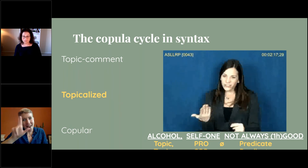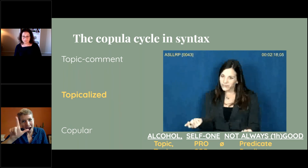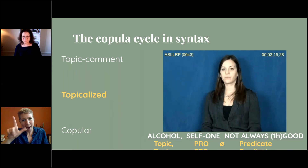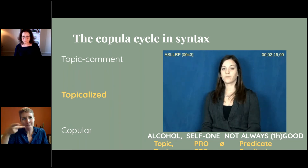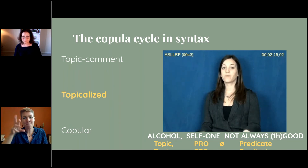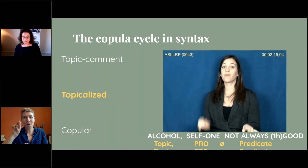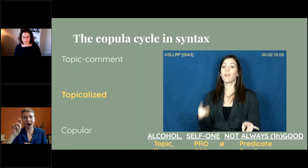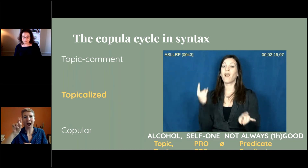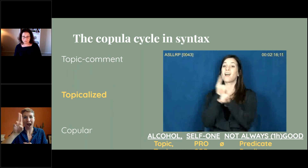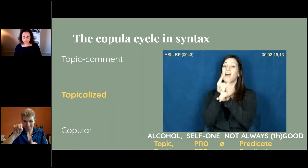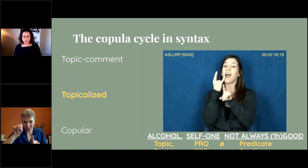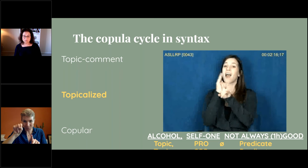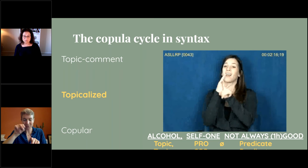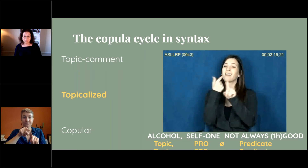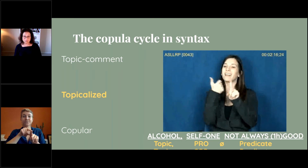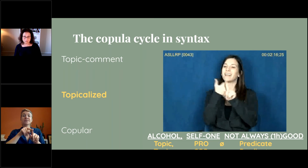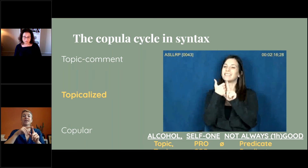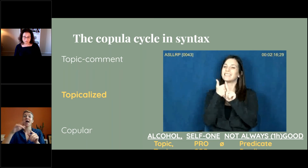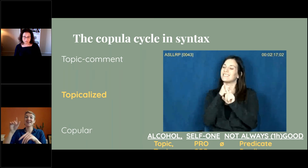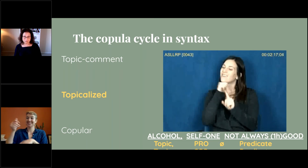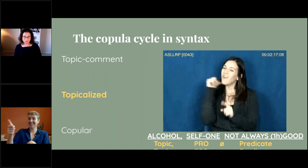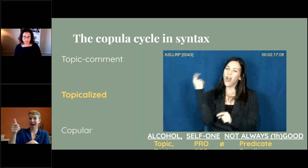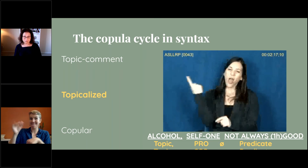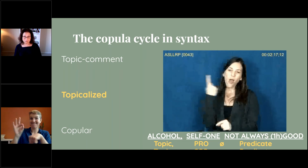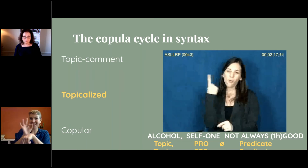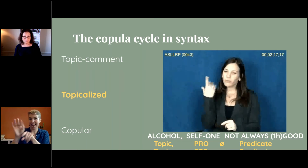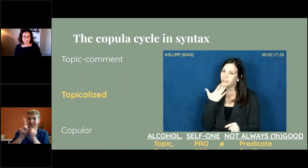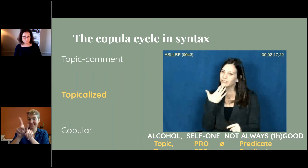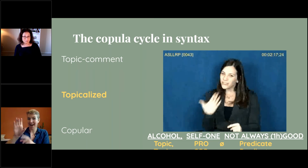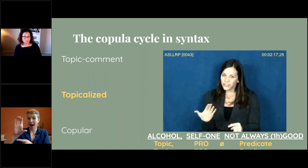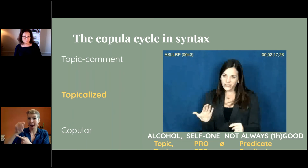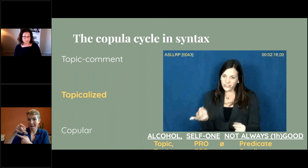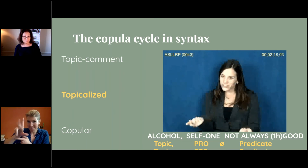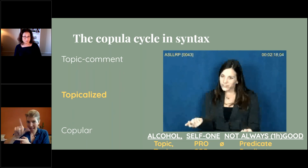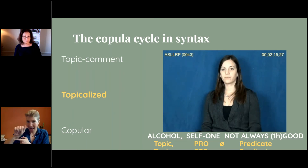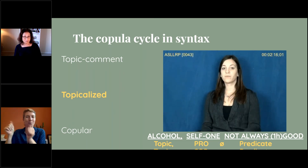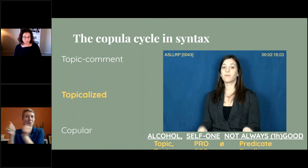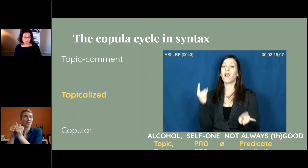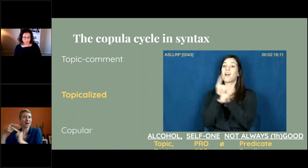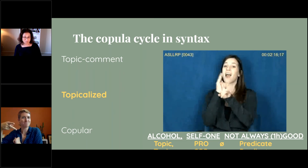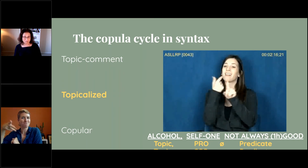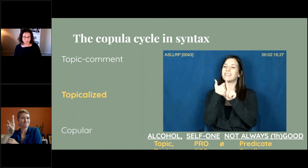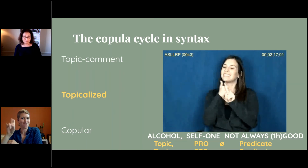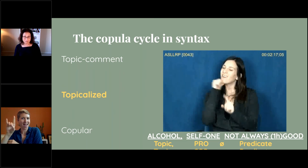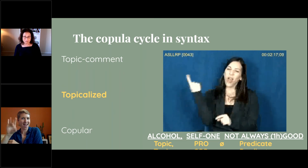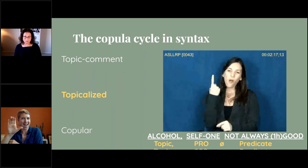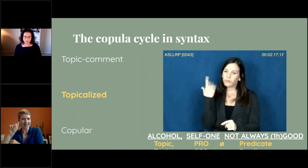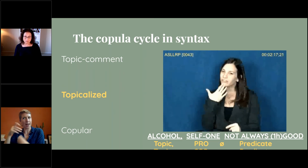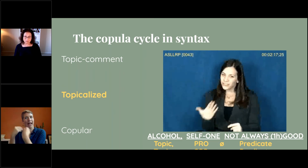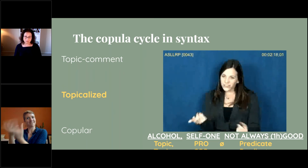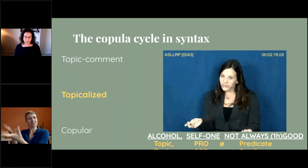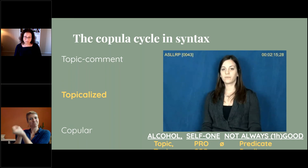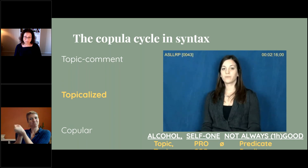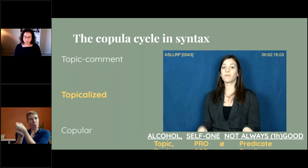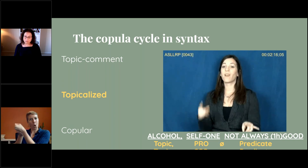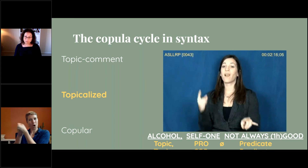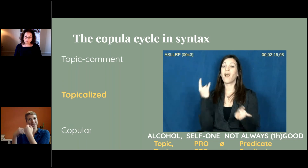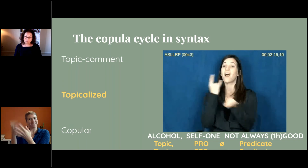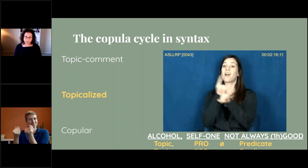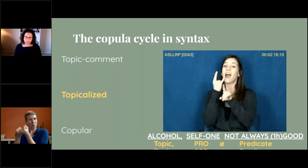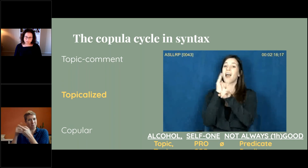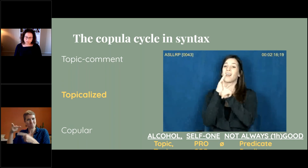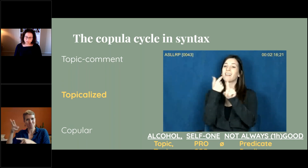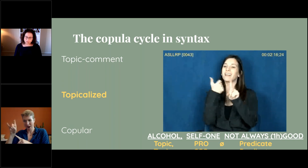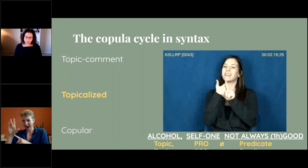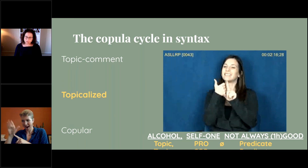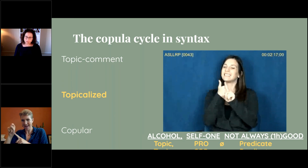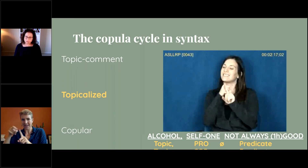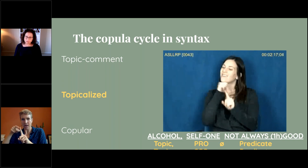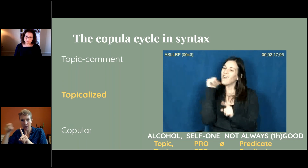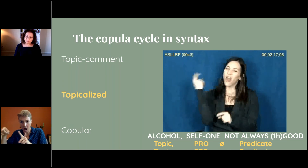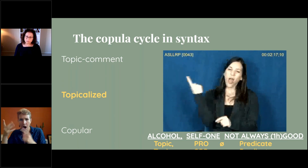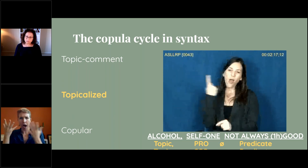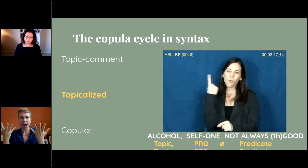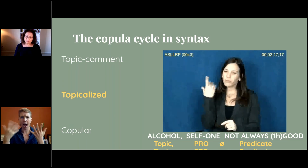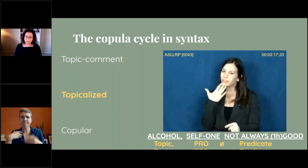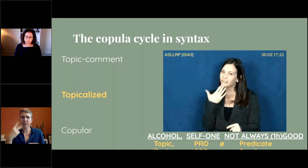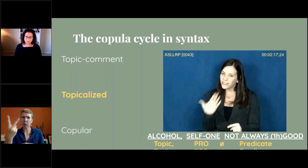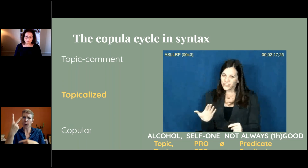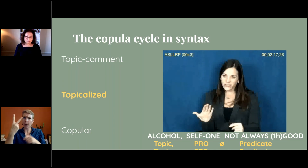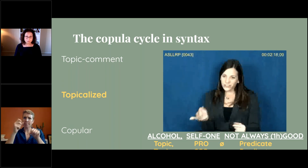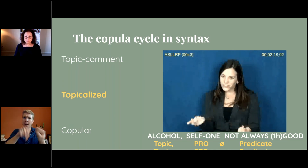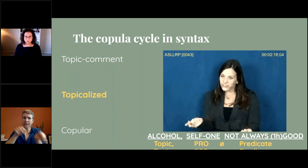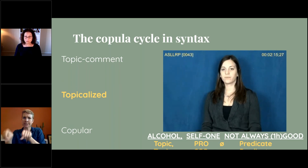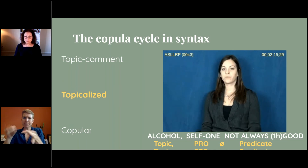But then there is a null pronoun, and that SELF is functioning as a copula with the predicate to give support to the predicate.